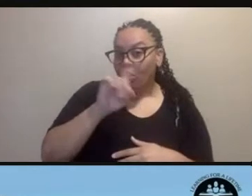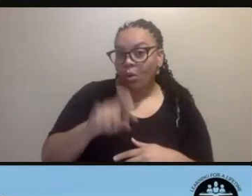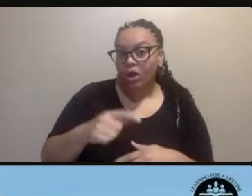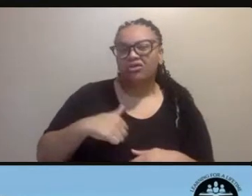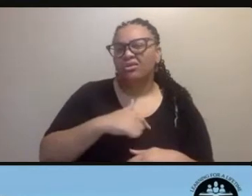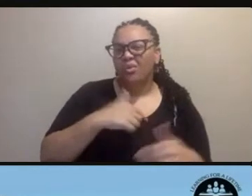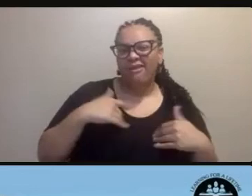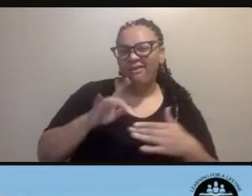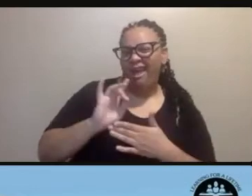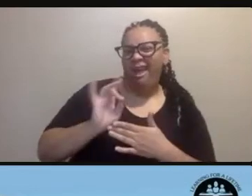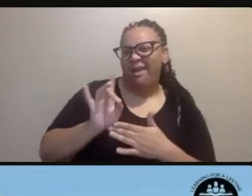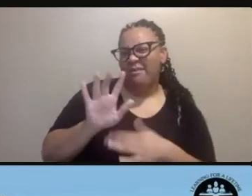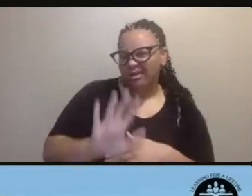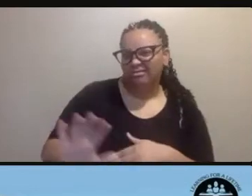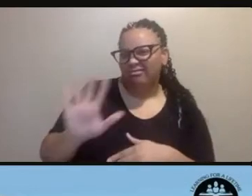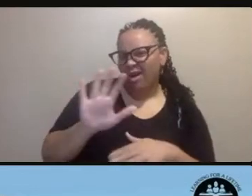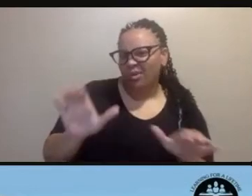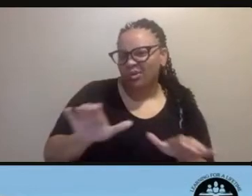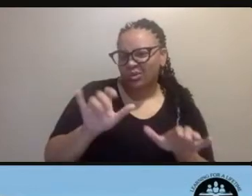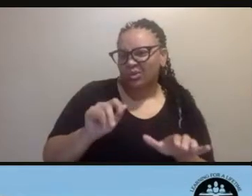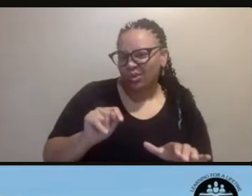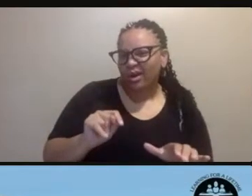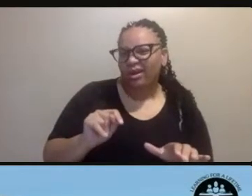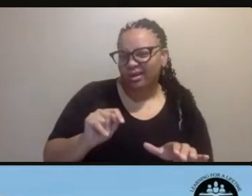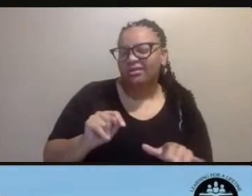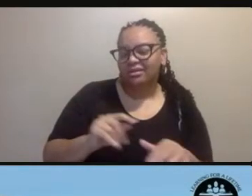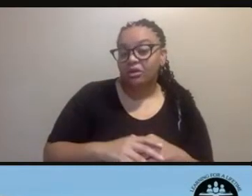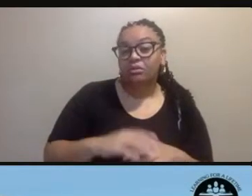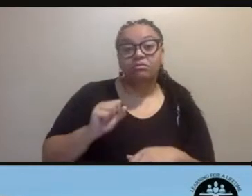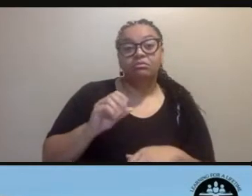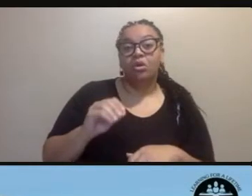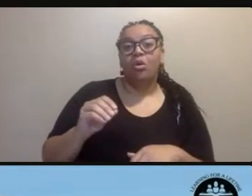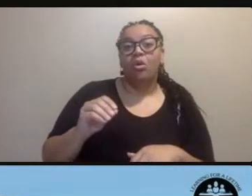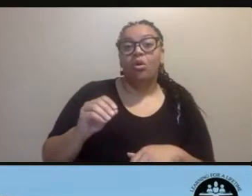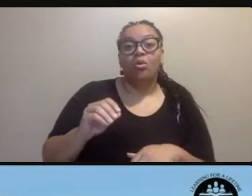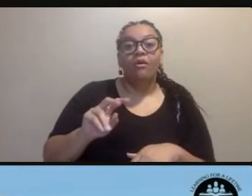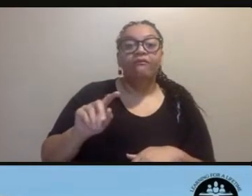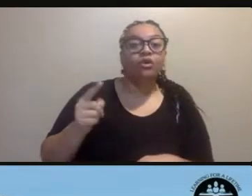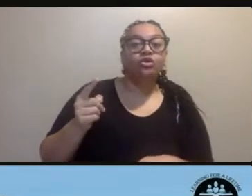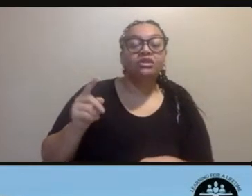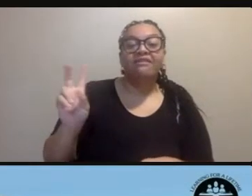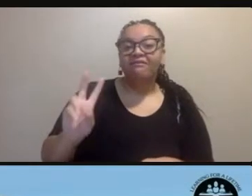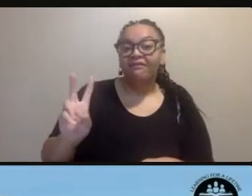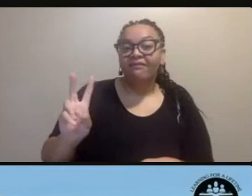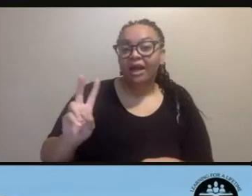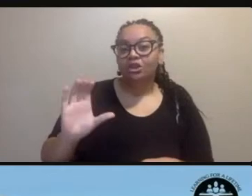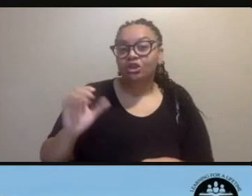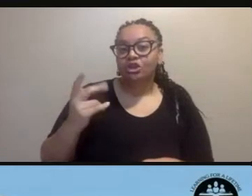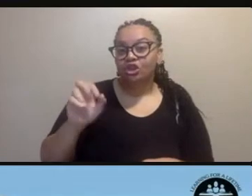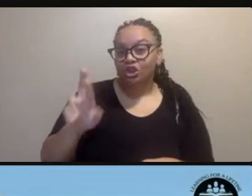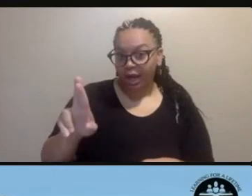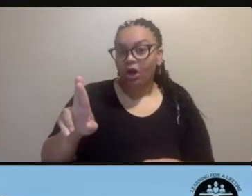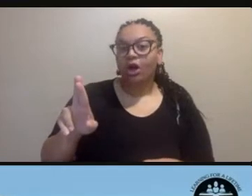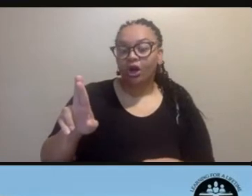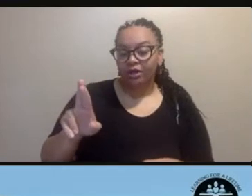SEE YOU. WE'RE GONNA GO THROUGH THE FOUR